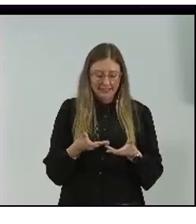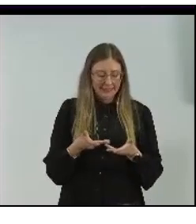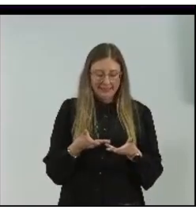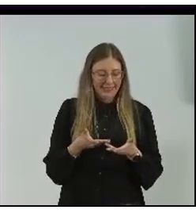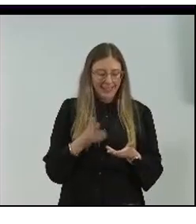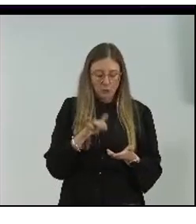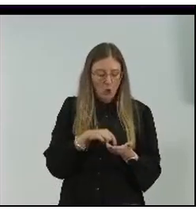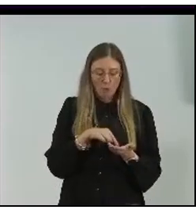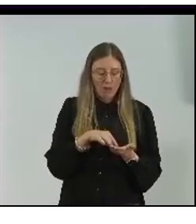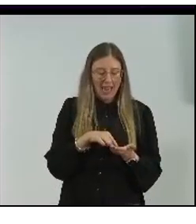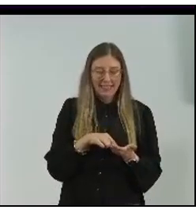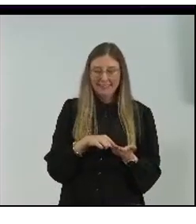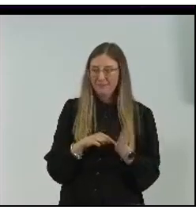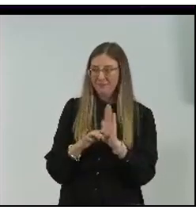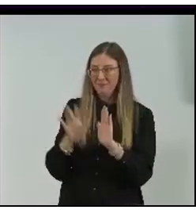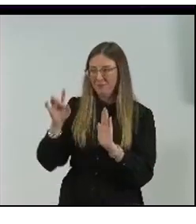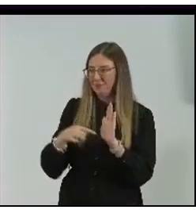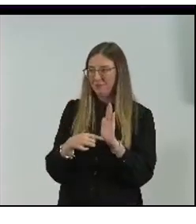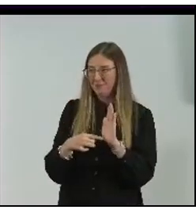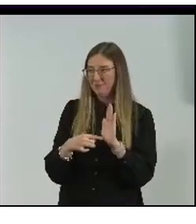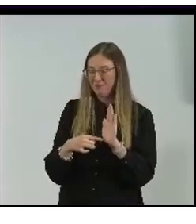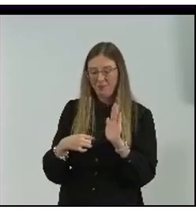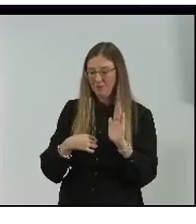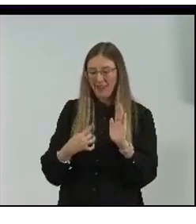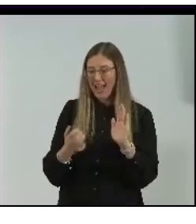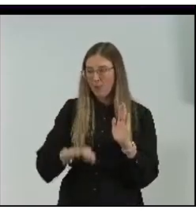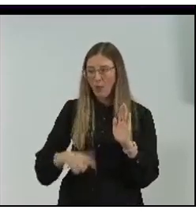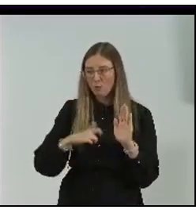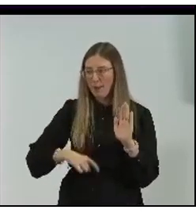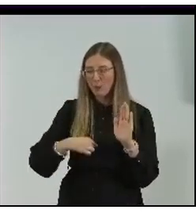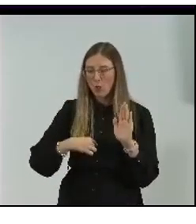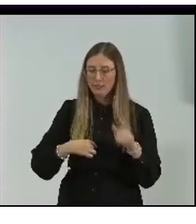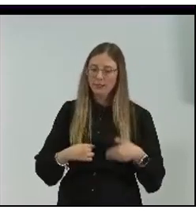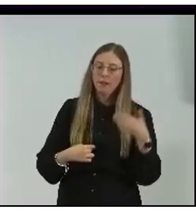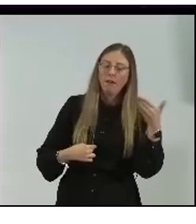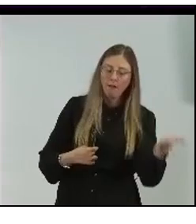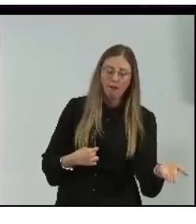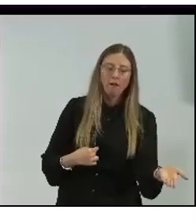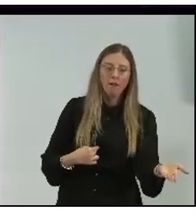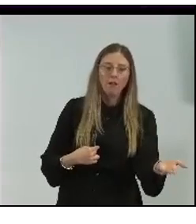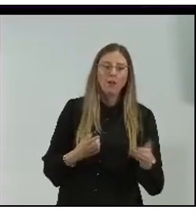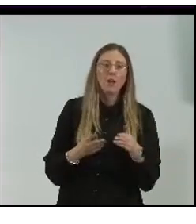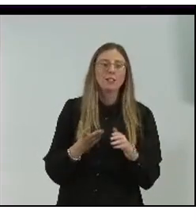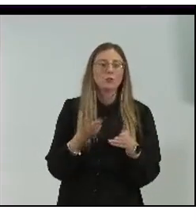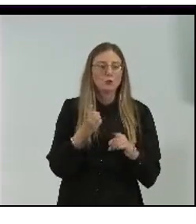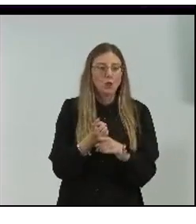up and actually say, am I the best person to do this and actually have that open conversation?